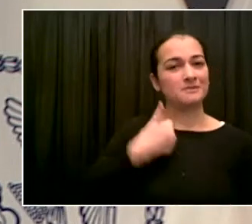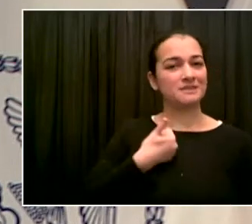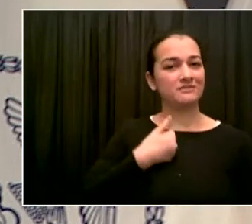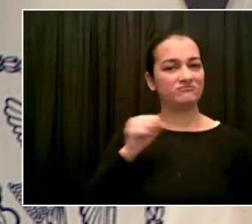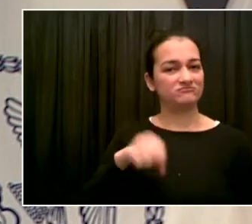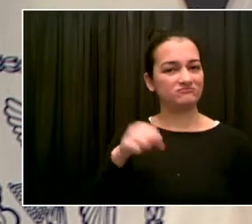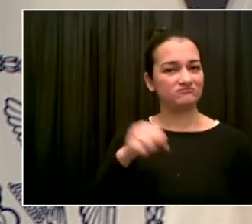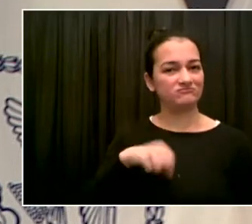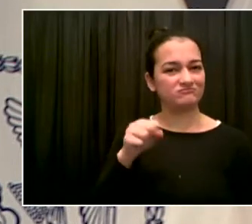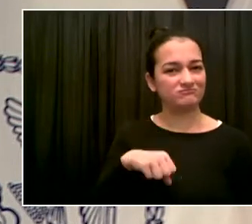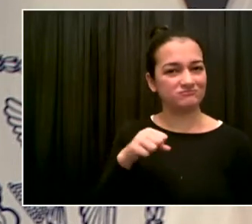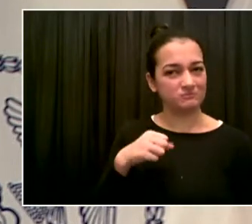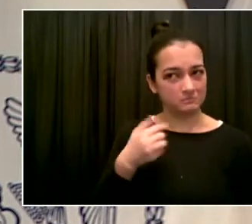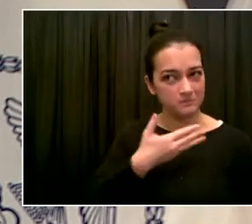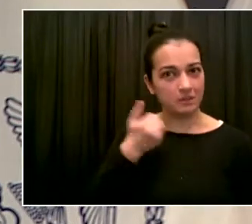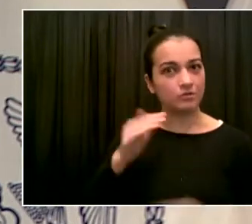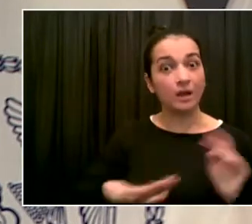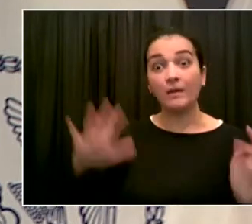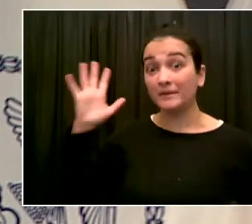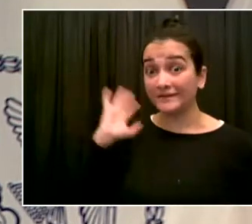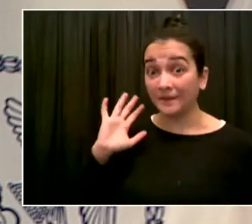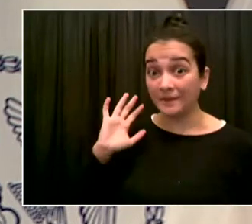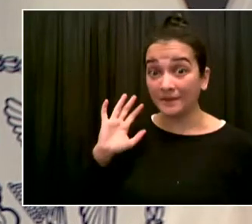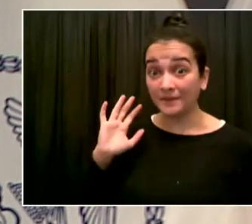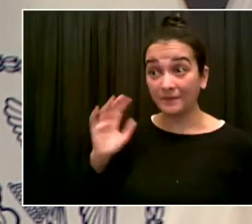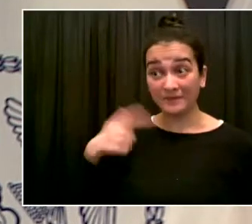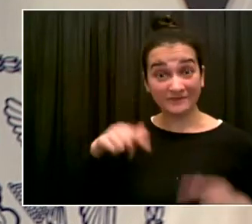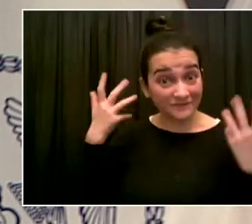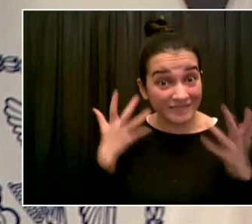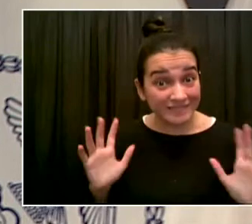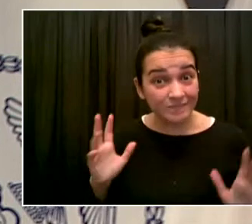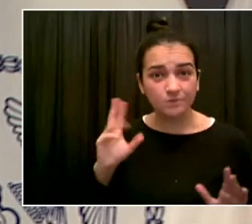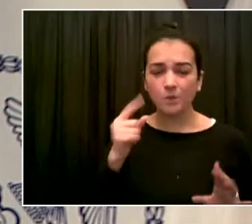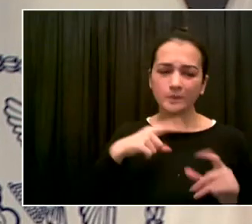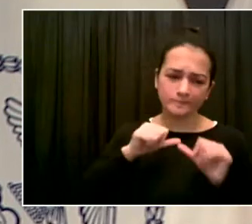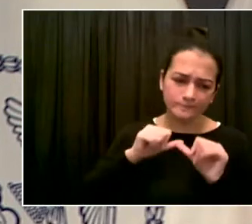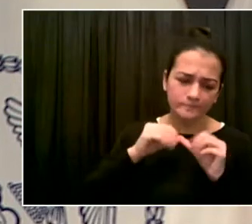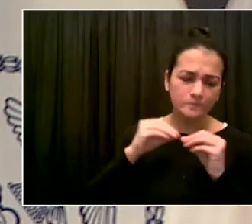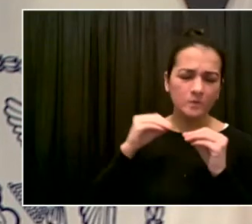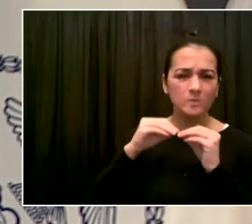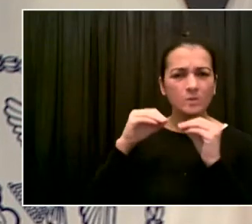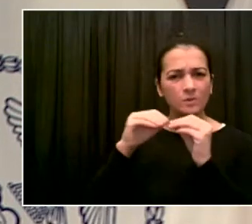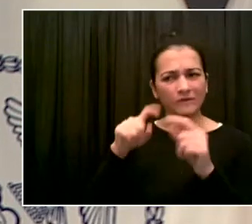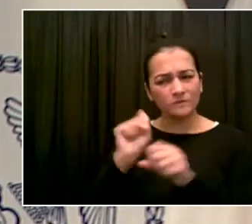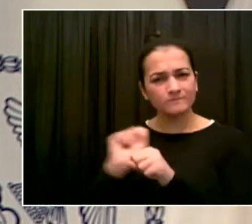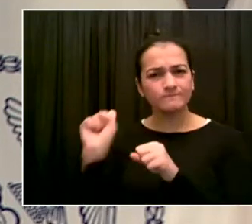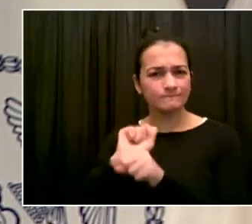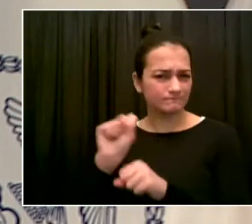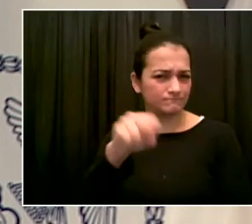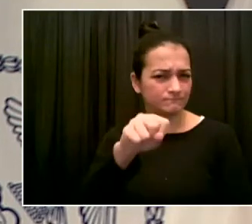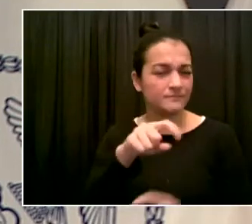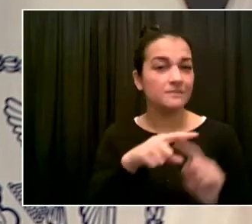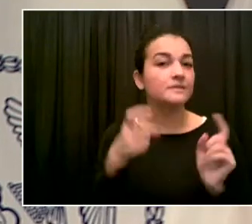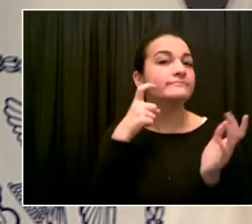BELIEVE TAKING A BIG PIPE BITE OUT OF INEQUALITYAN D